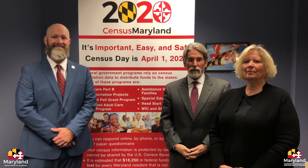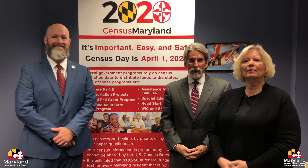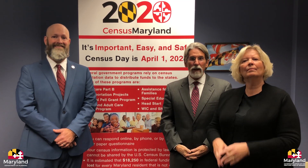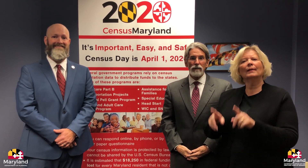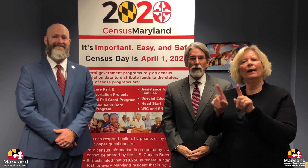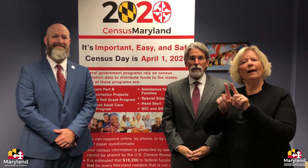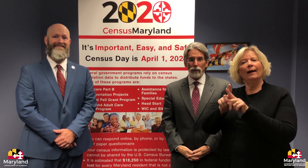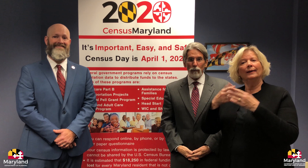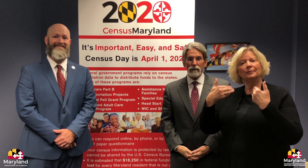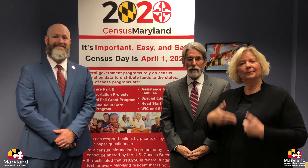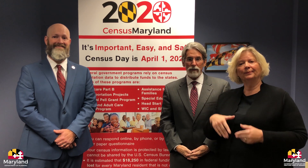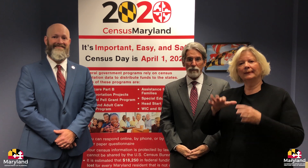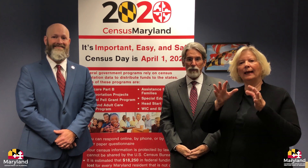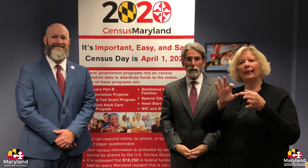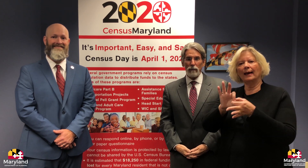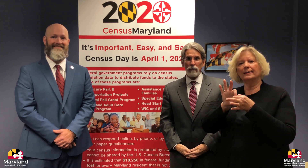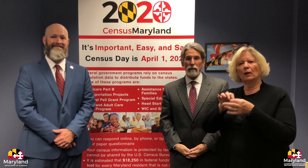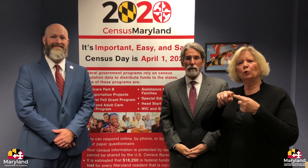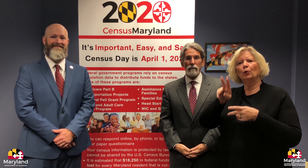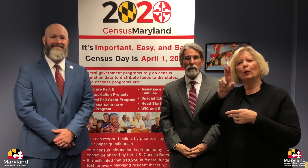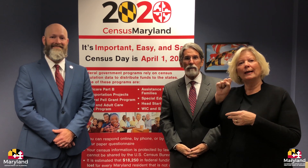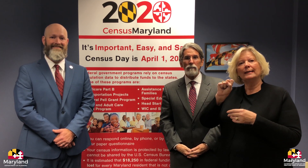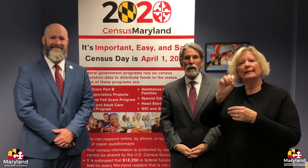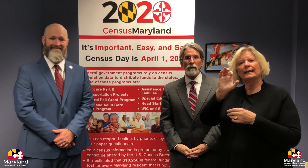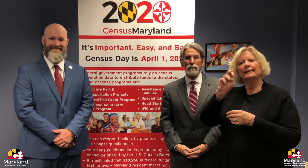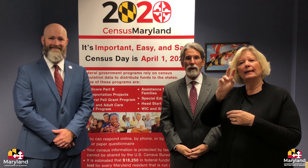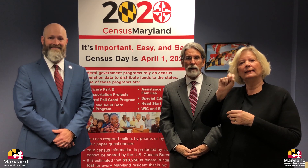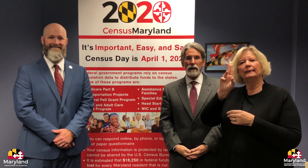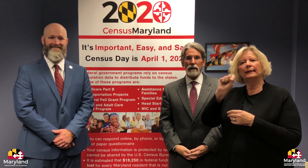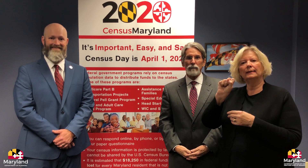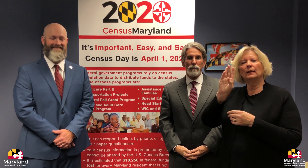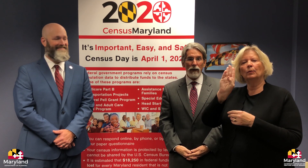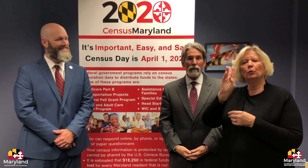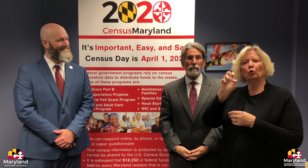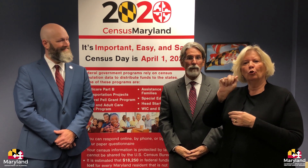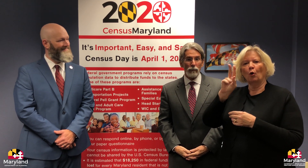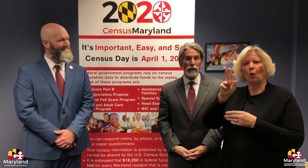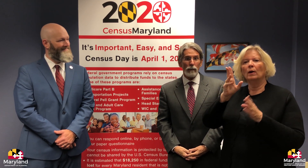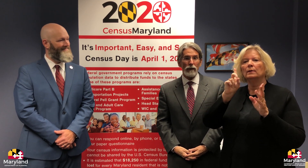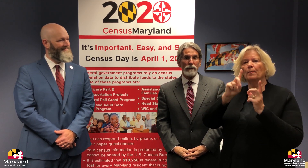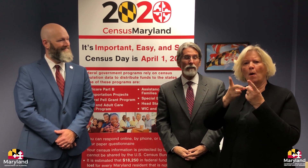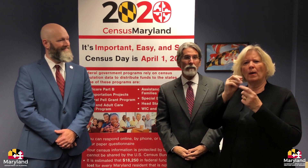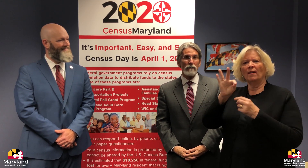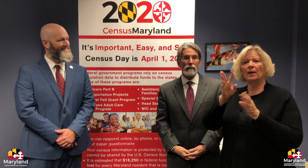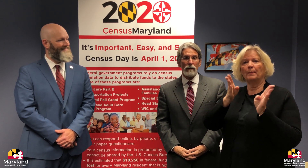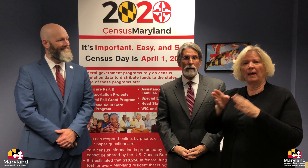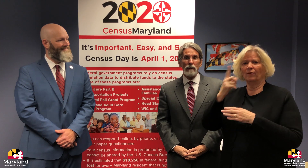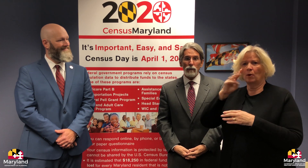Sec. McCord: As the liaison to the U.S. Census Bureau, the Maryland Department of Planning is preparing for the 2020 Census.